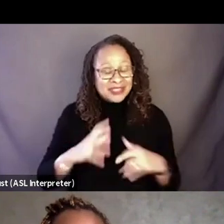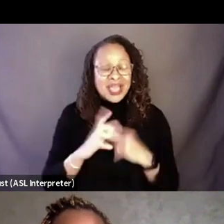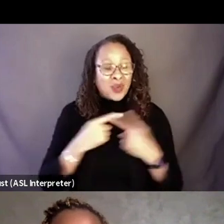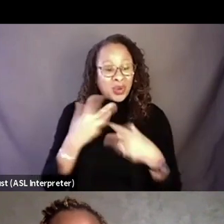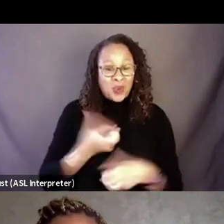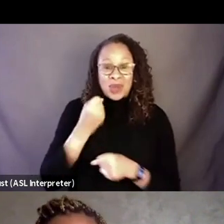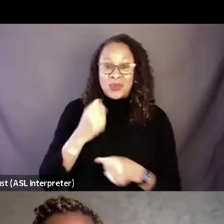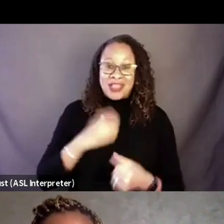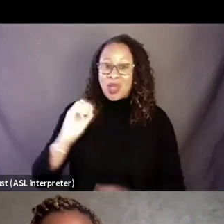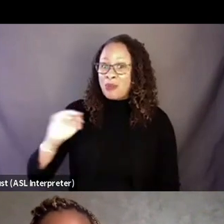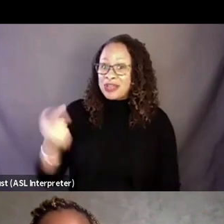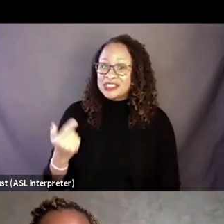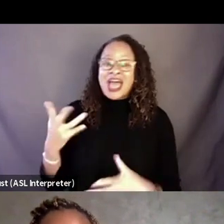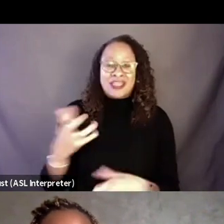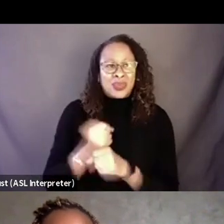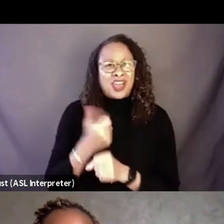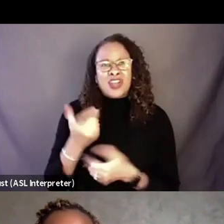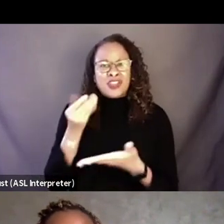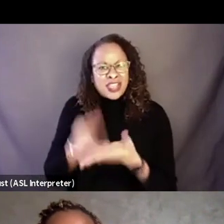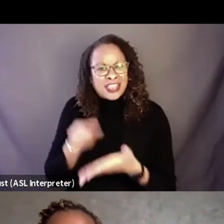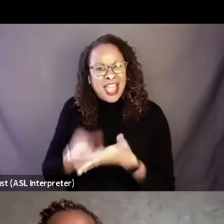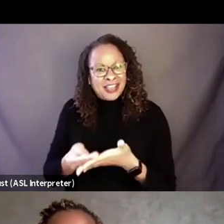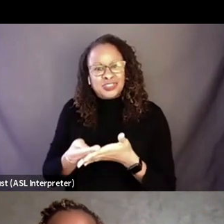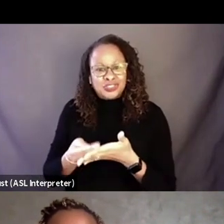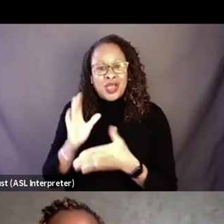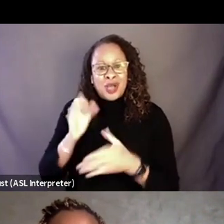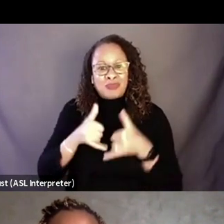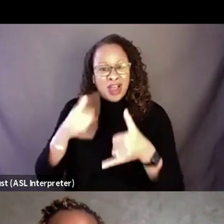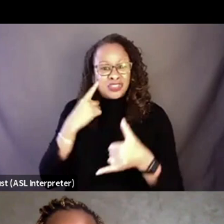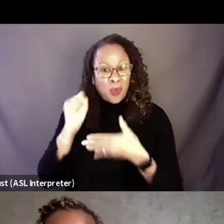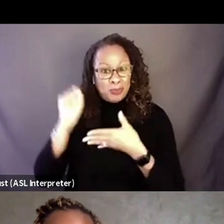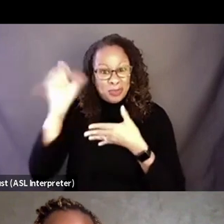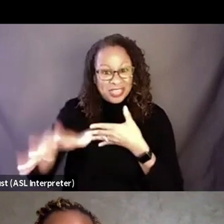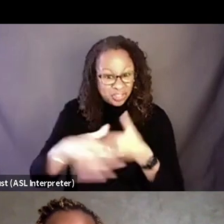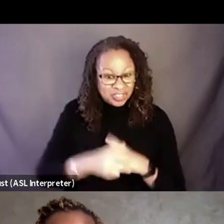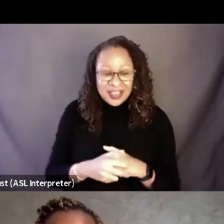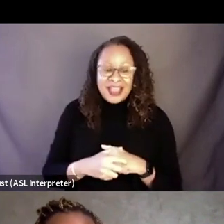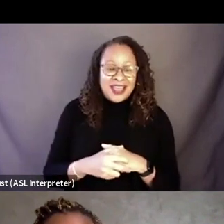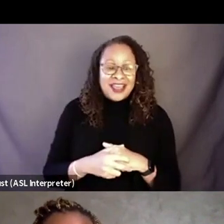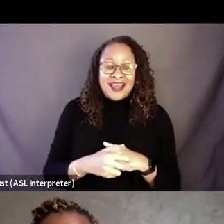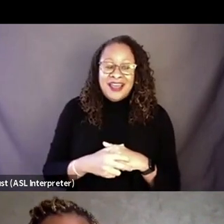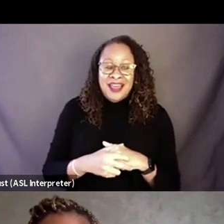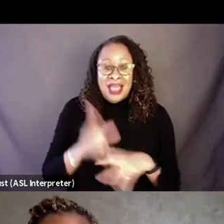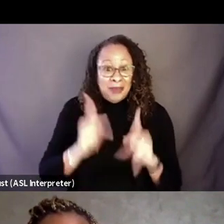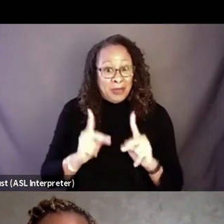And then we won another cash prize for pitching. And I think at that and then the people were actually coming to us on the line